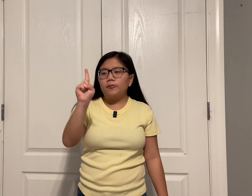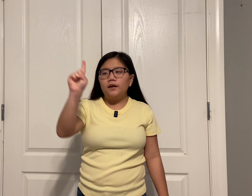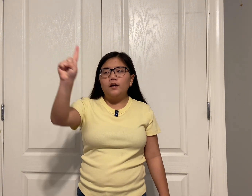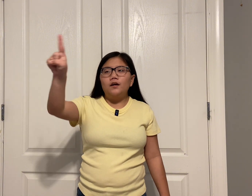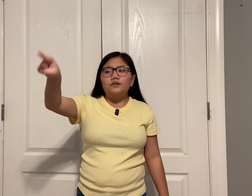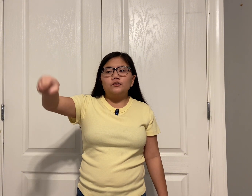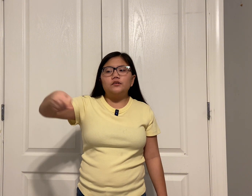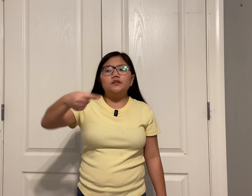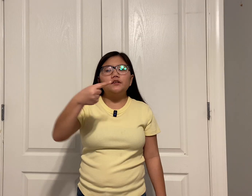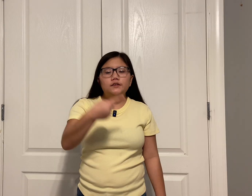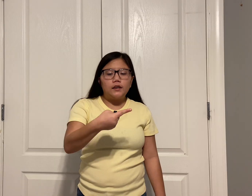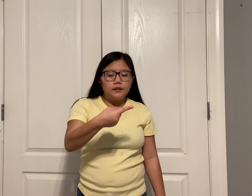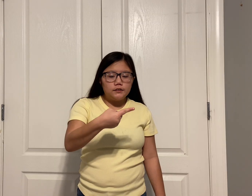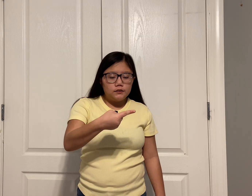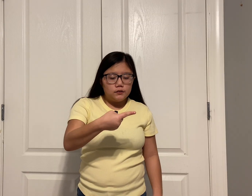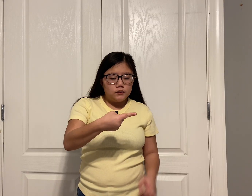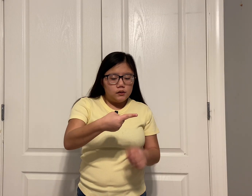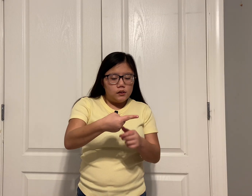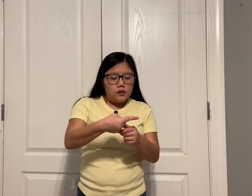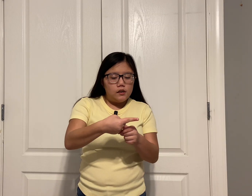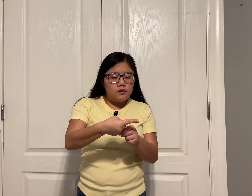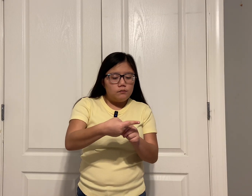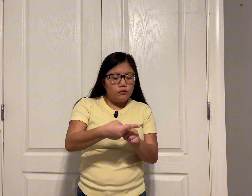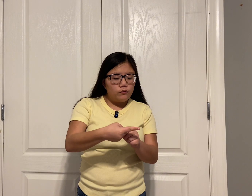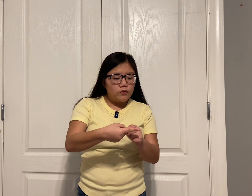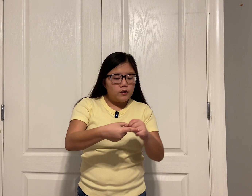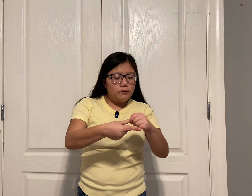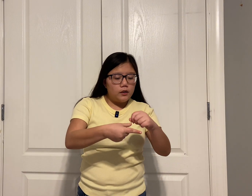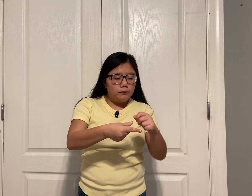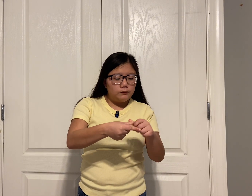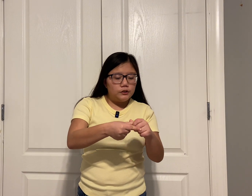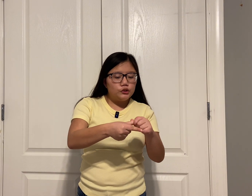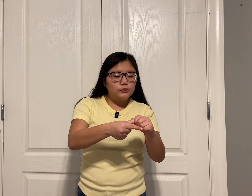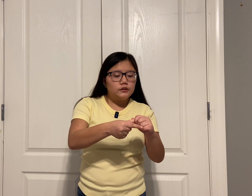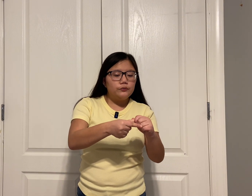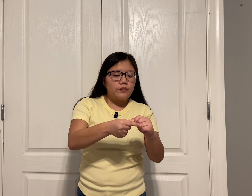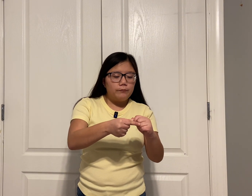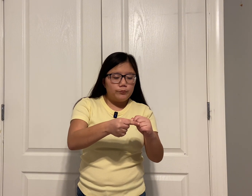Turn it to the side. And then move your thumb up. Make sure you can see your thumb print.